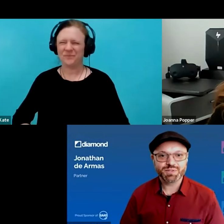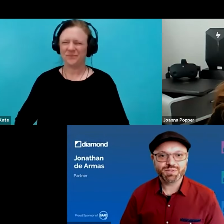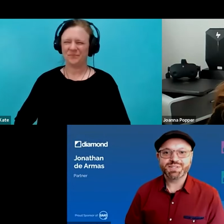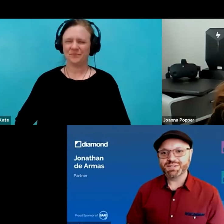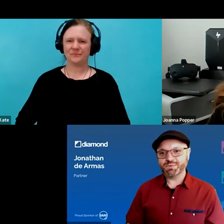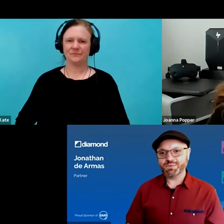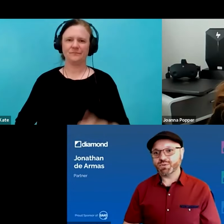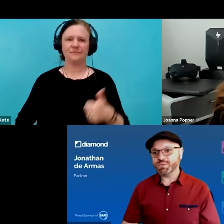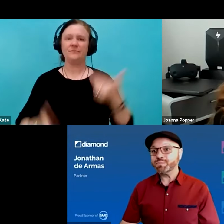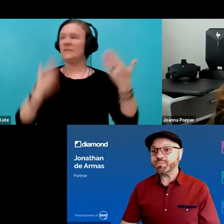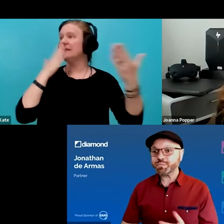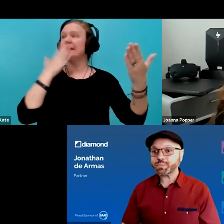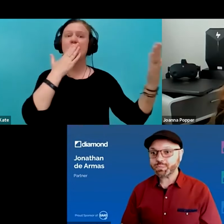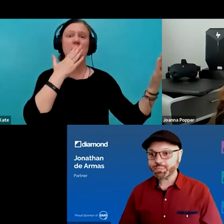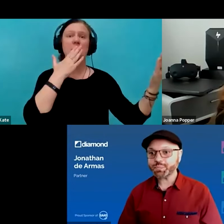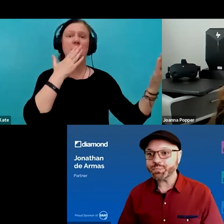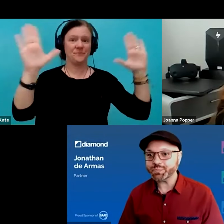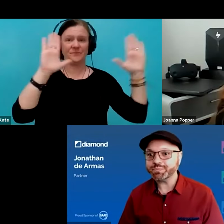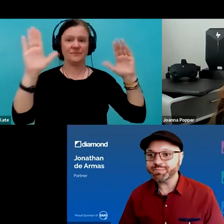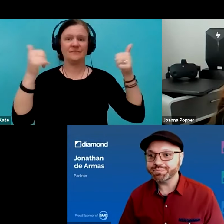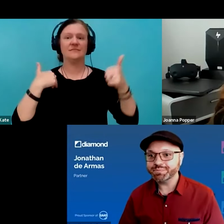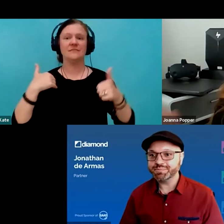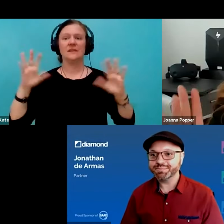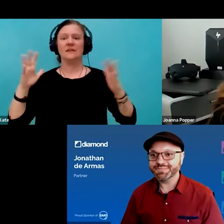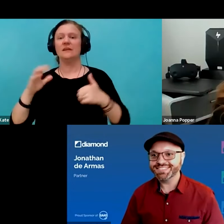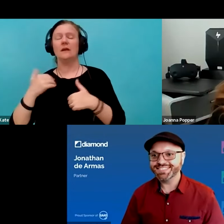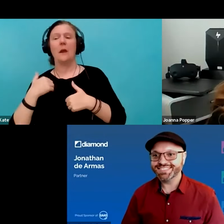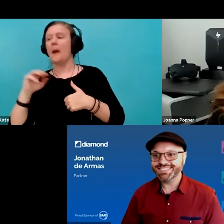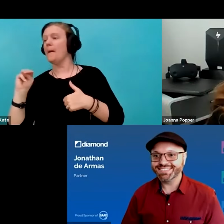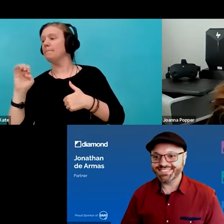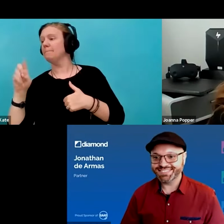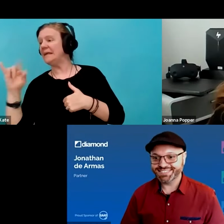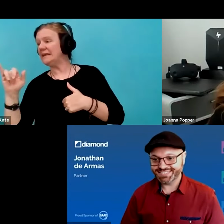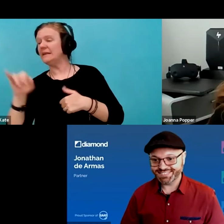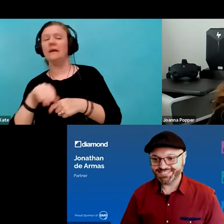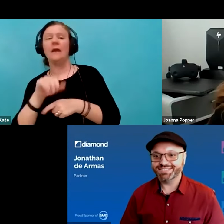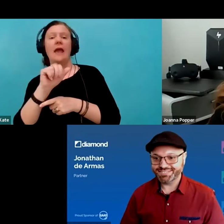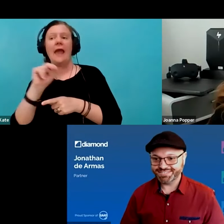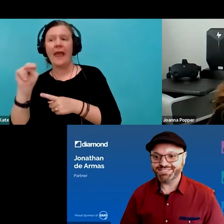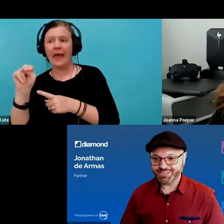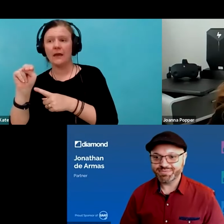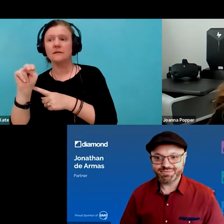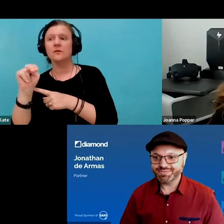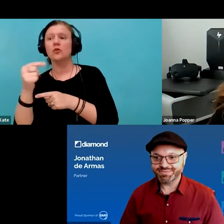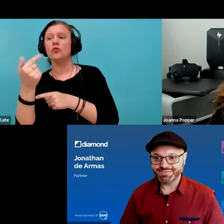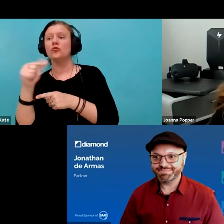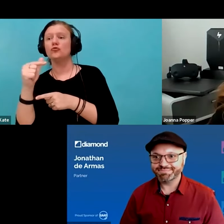Chadwick Turner: Awesome, thank you so much to everybody. I want to give a quick shout out to Mindy. Chadwick Turner: And Greenberg, but both of you could also be on some of our